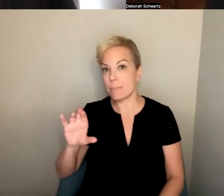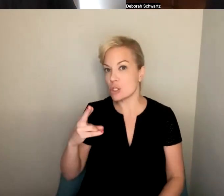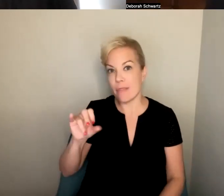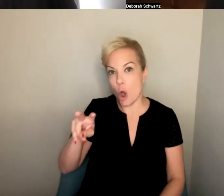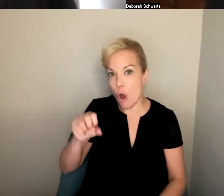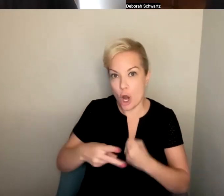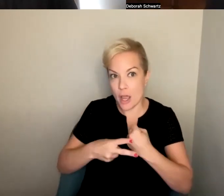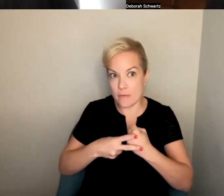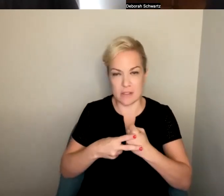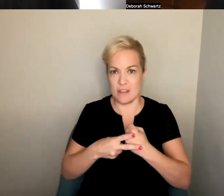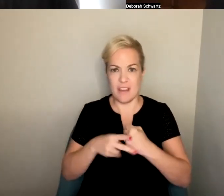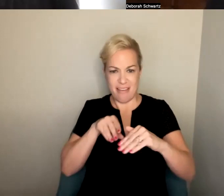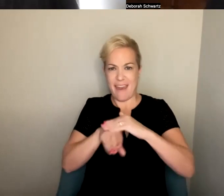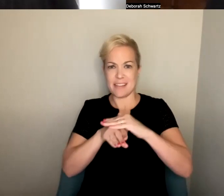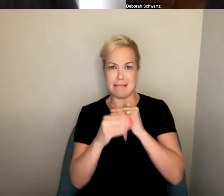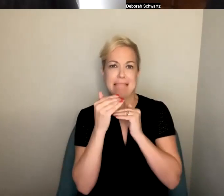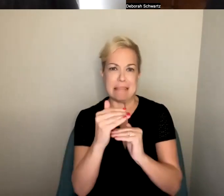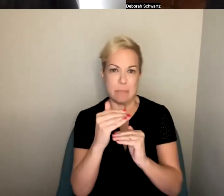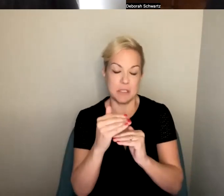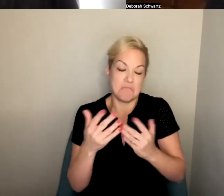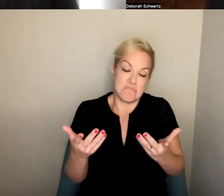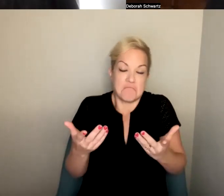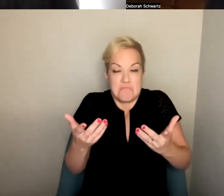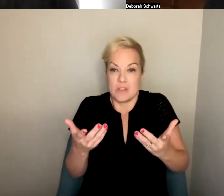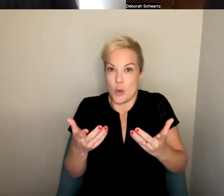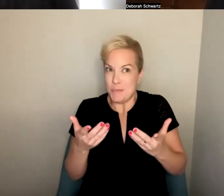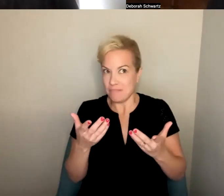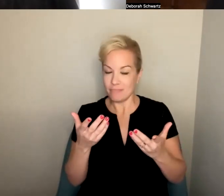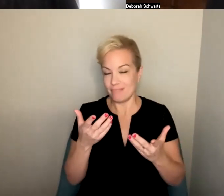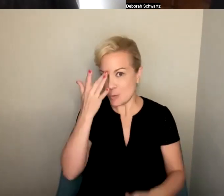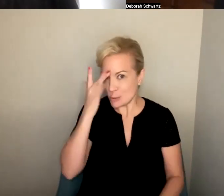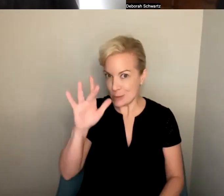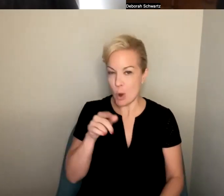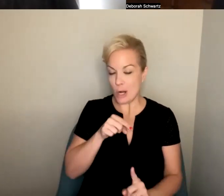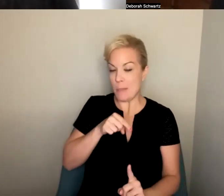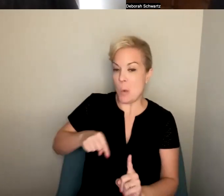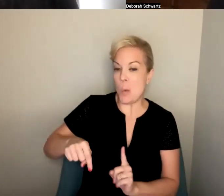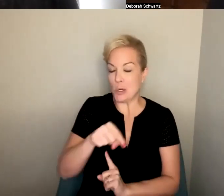you know, and so they found workarounds um and you can still bear some of that witness in my